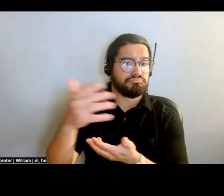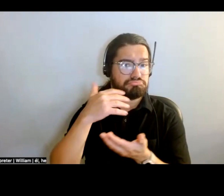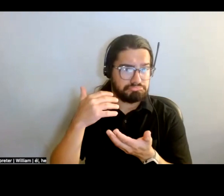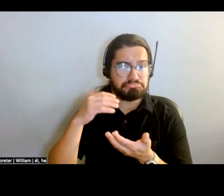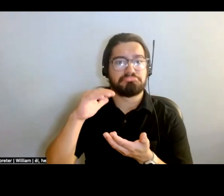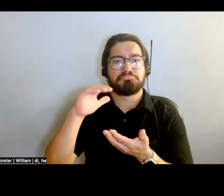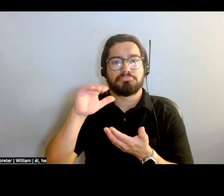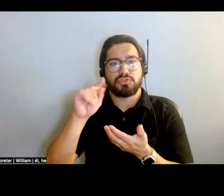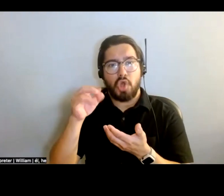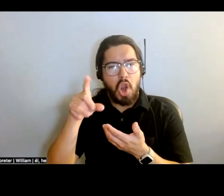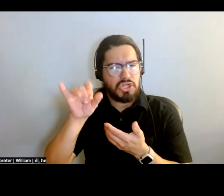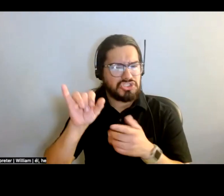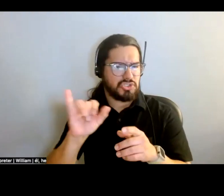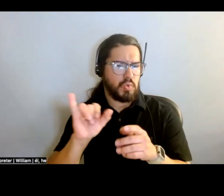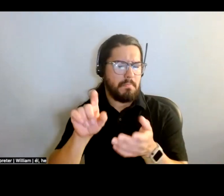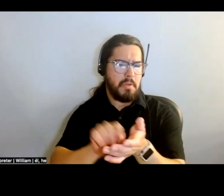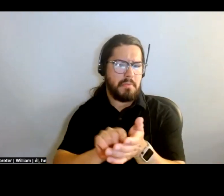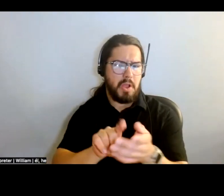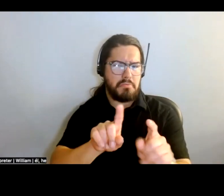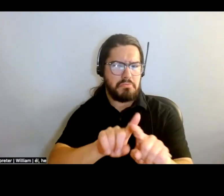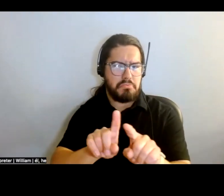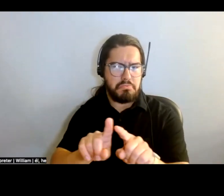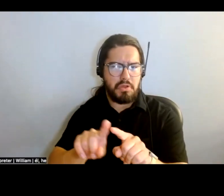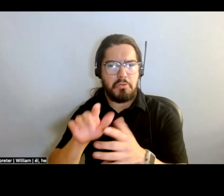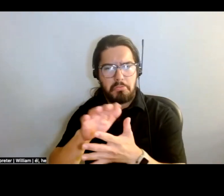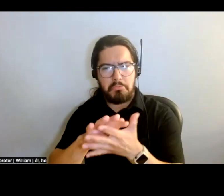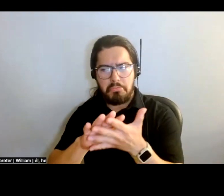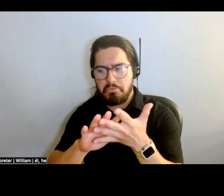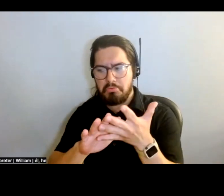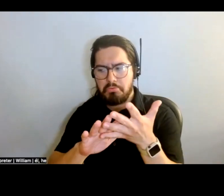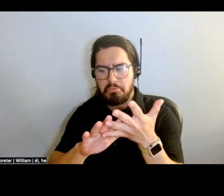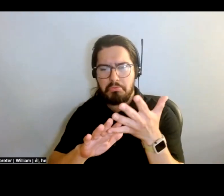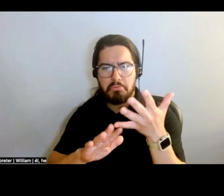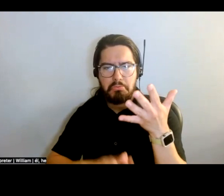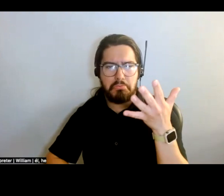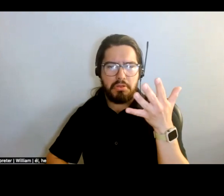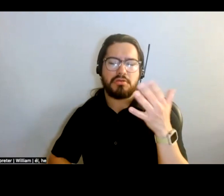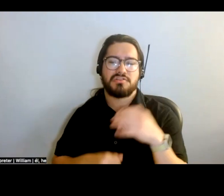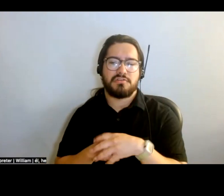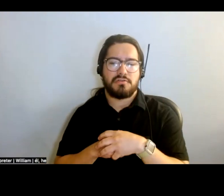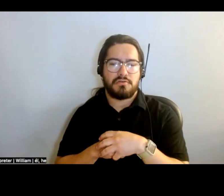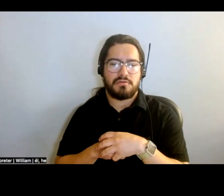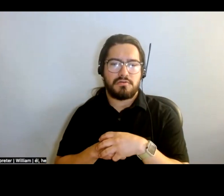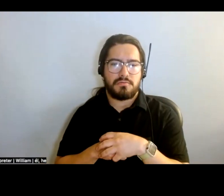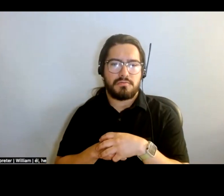Her collection Afectos was published by LP5 Editora, in 2022. She has lived in Santiago, Chile, since 2017. Panamá-Venezuela, and Una cicatriz donde se escriben despedidas: Antología de poesía